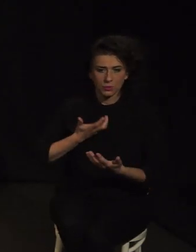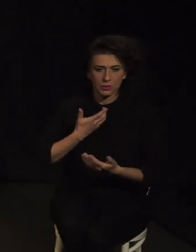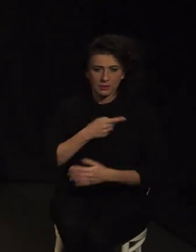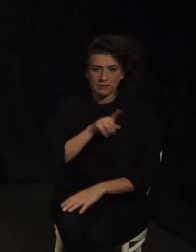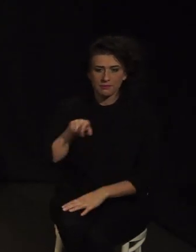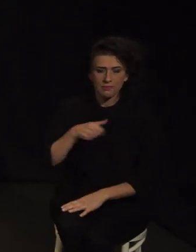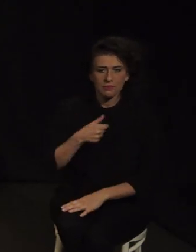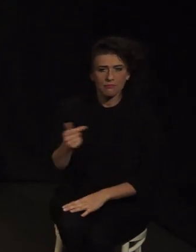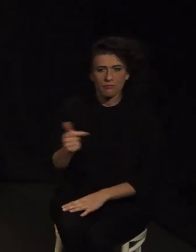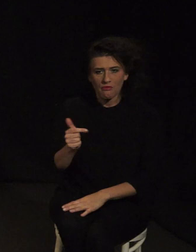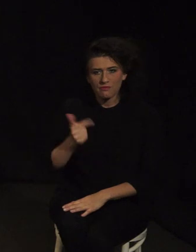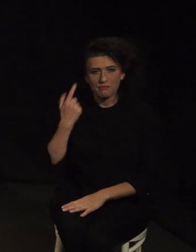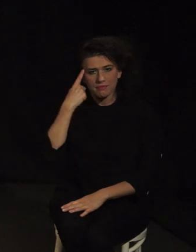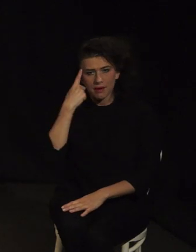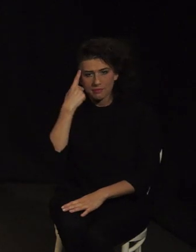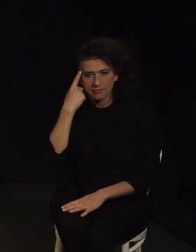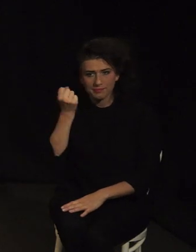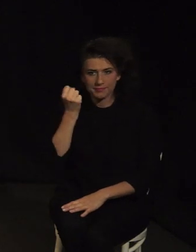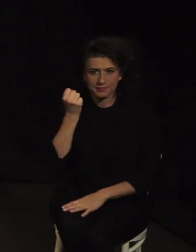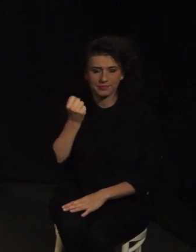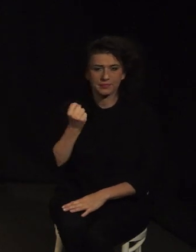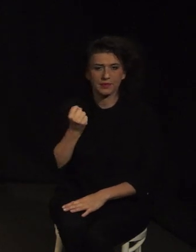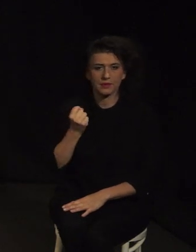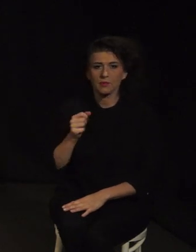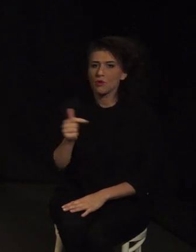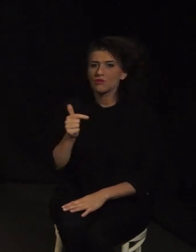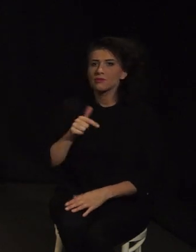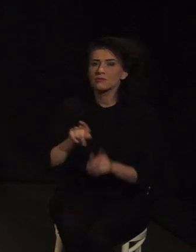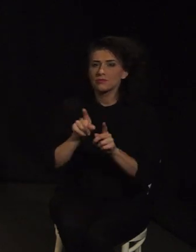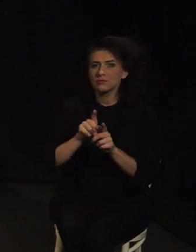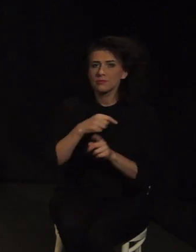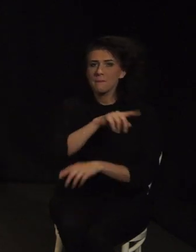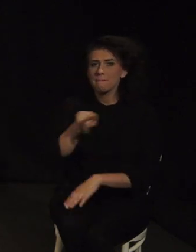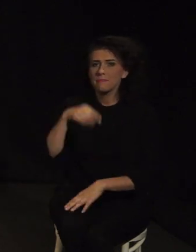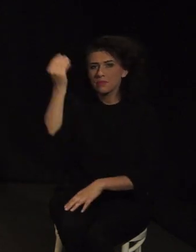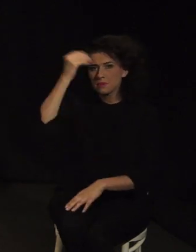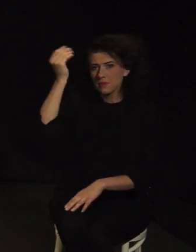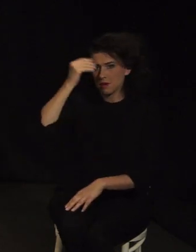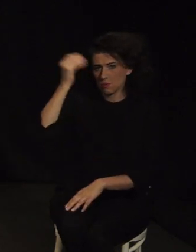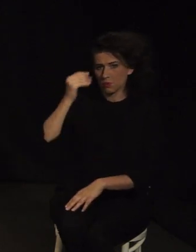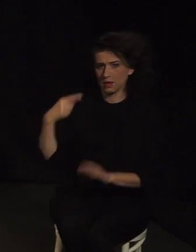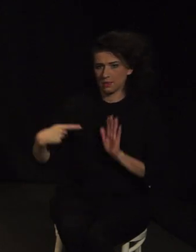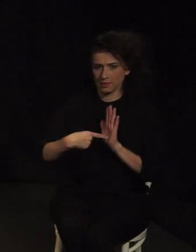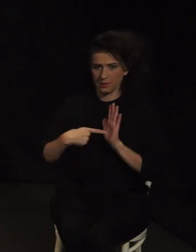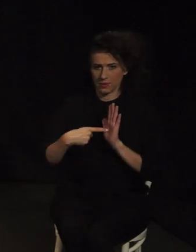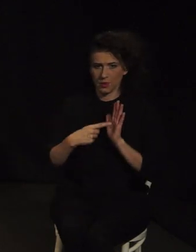We should remember and learn about all those things, also in reception.